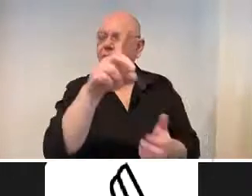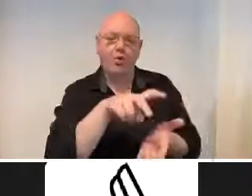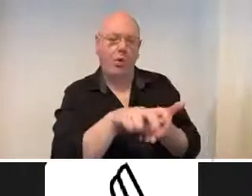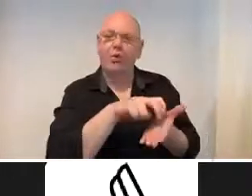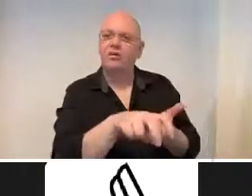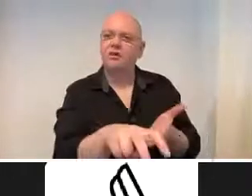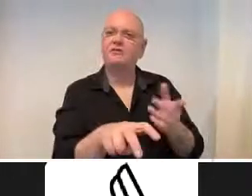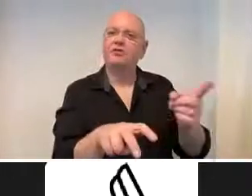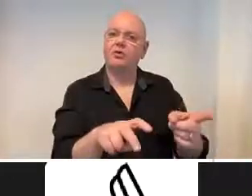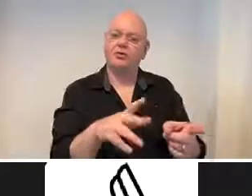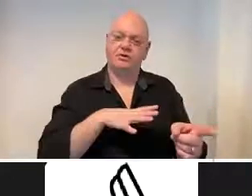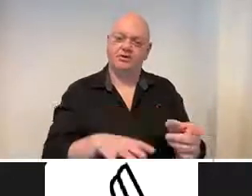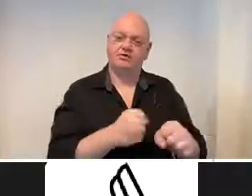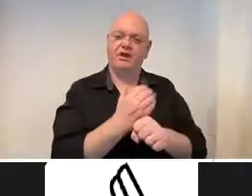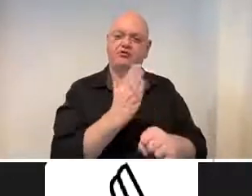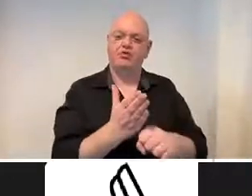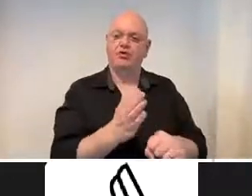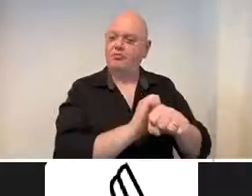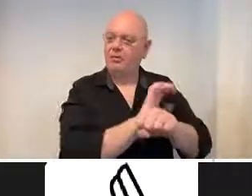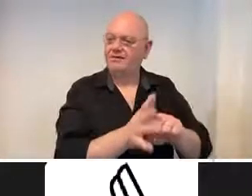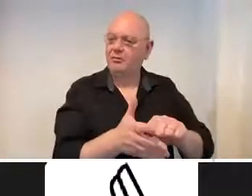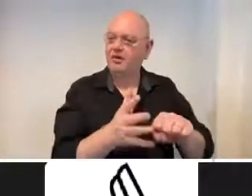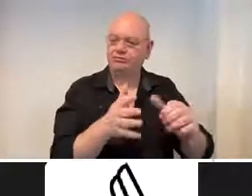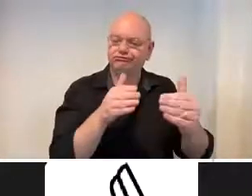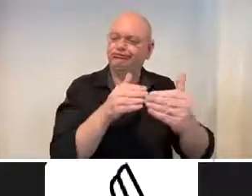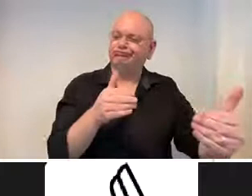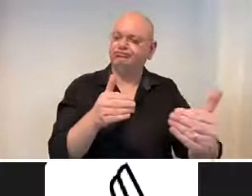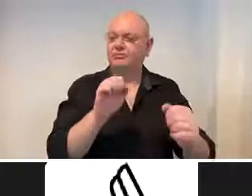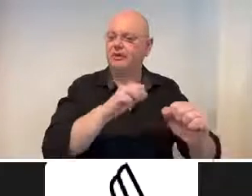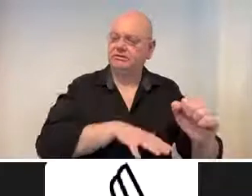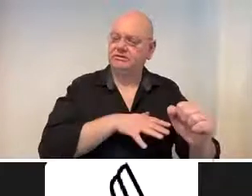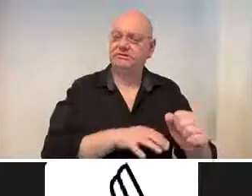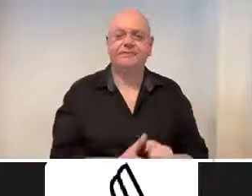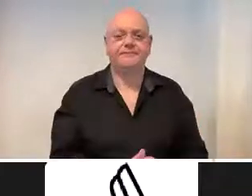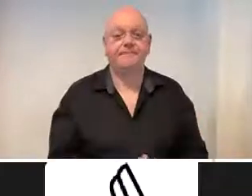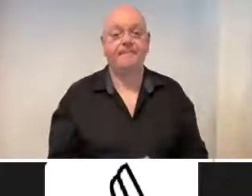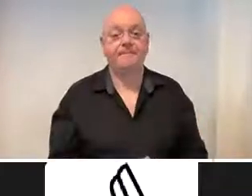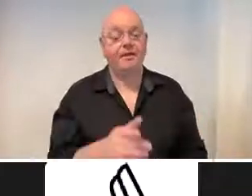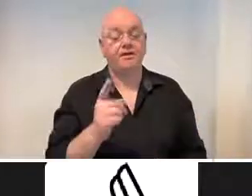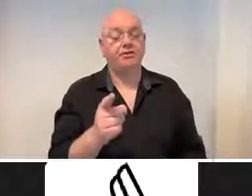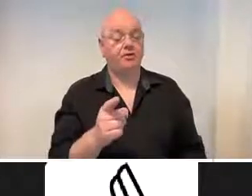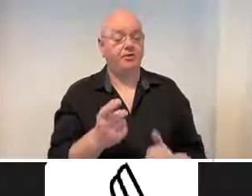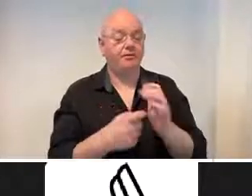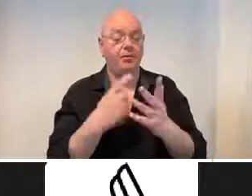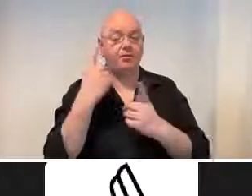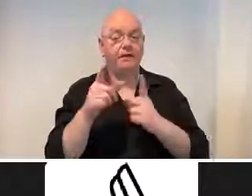We match make artists with empty spaces and we do this through an open call. They get it totally for free, so